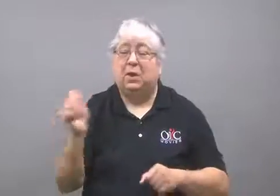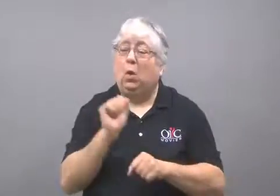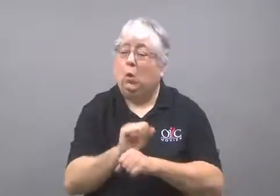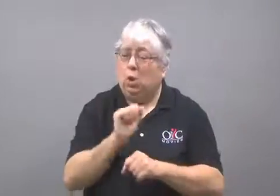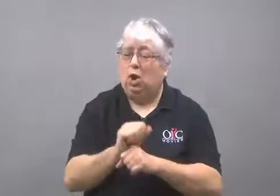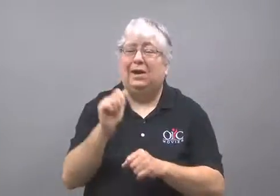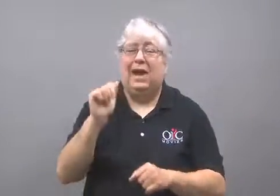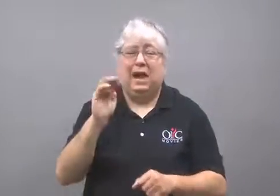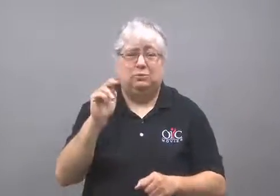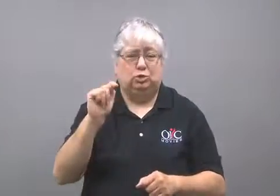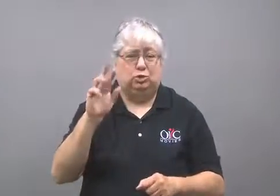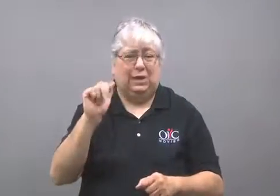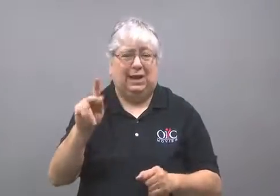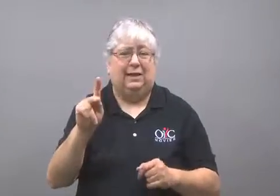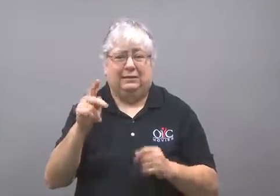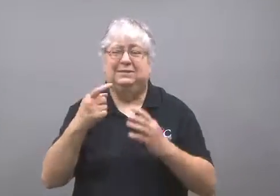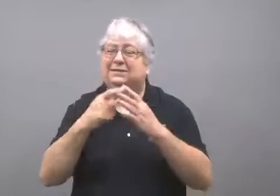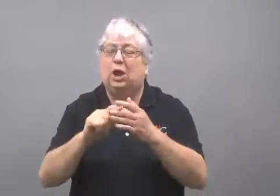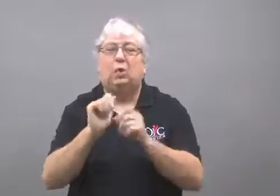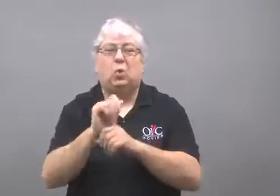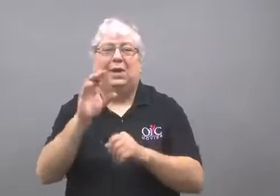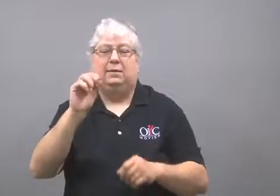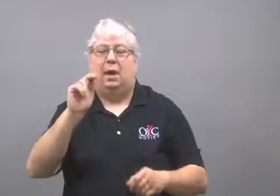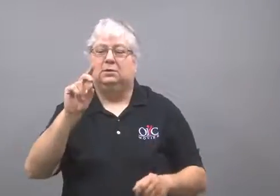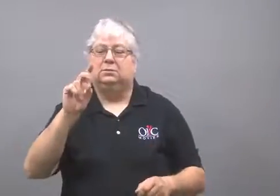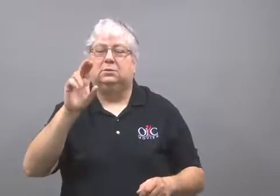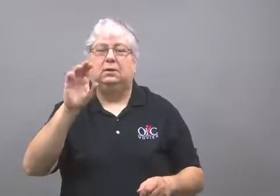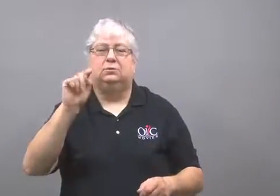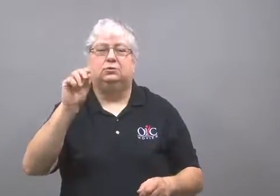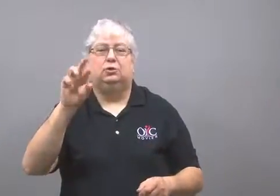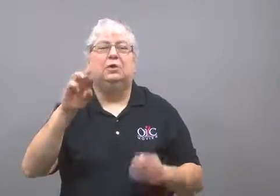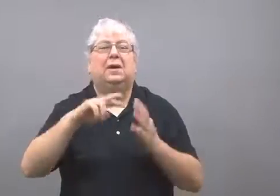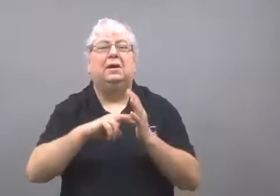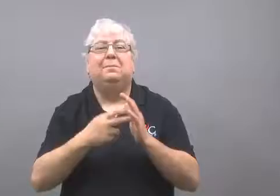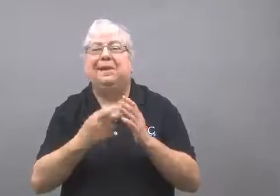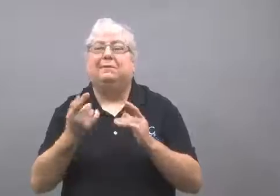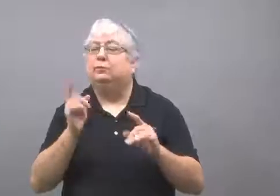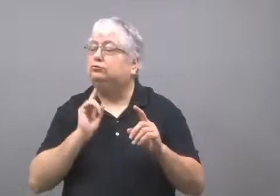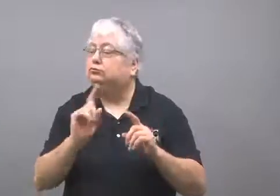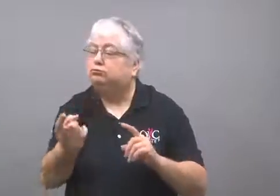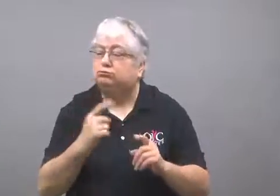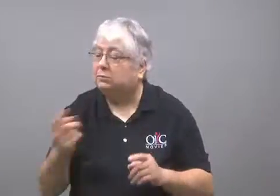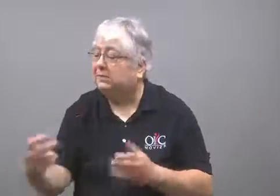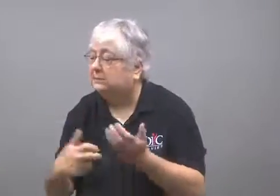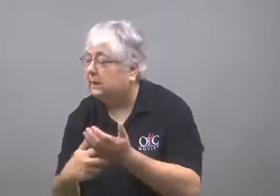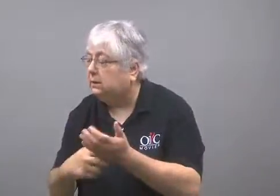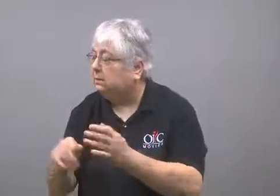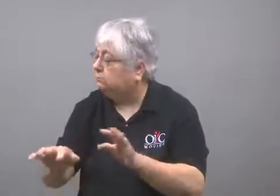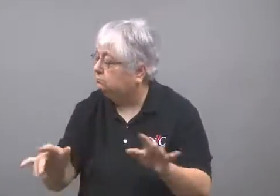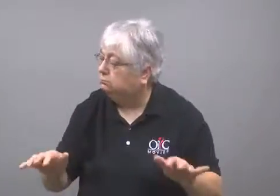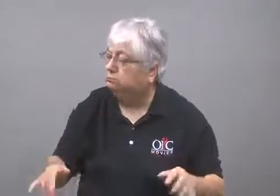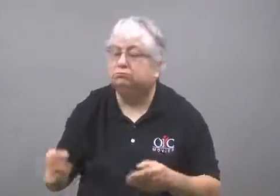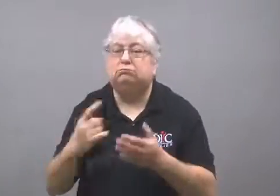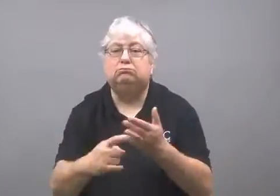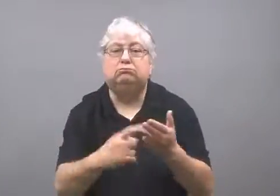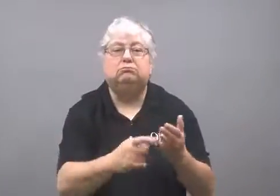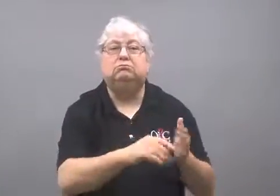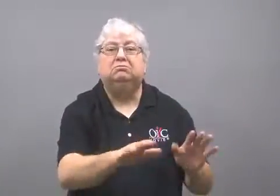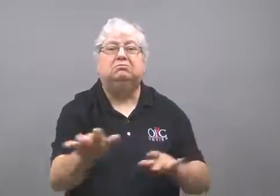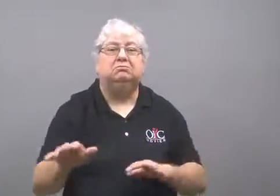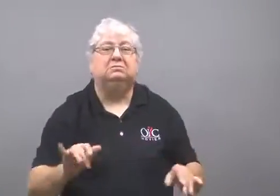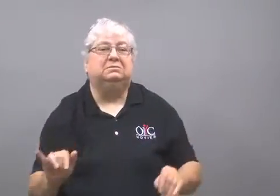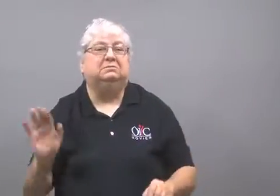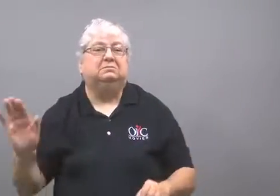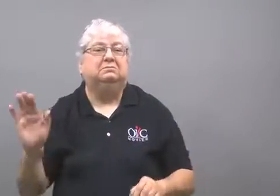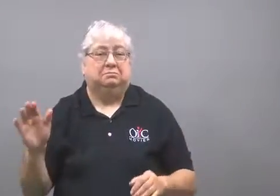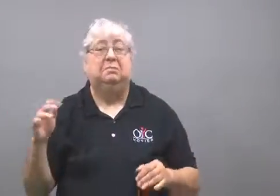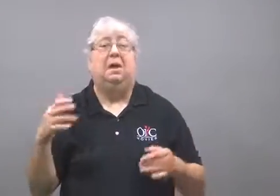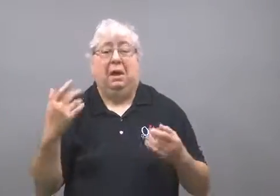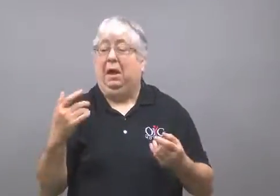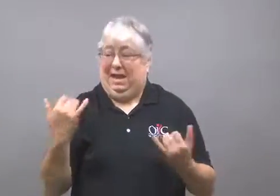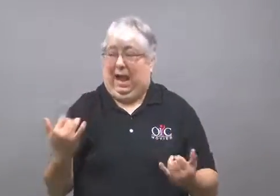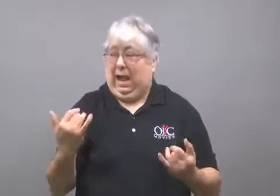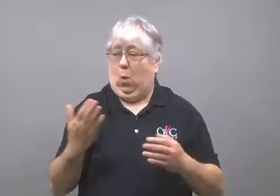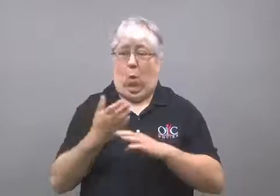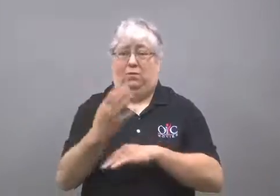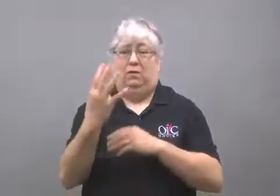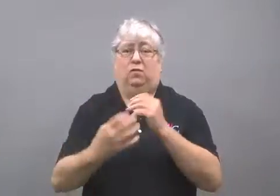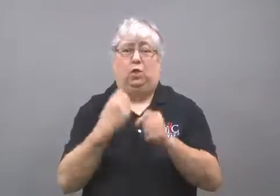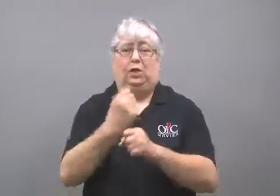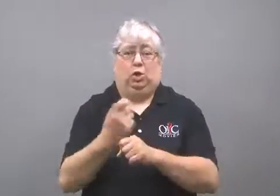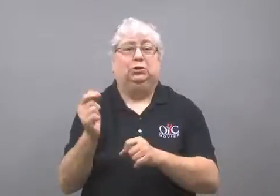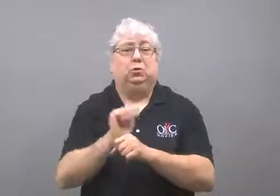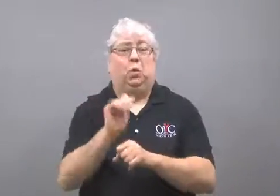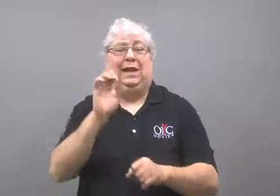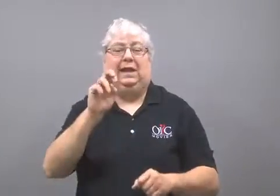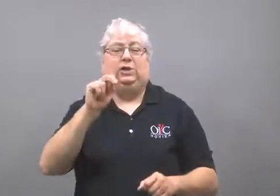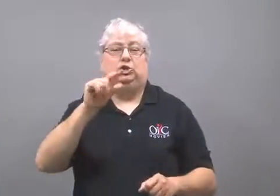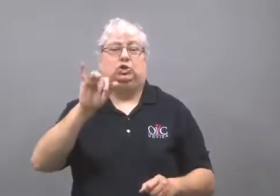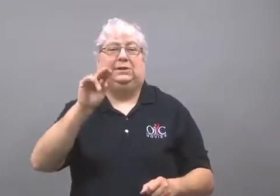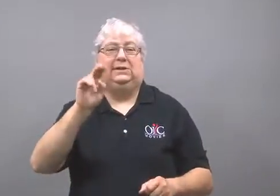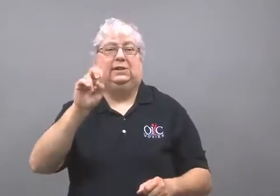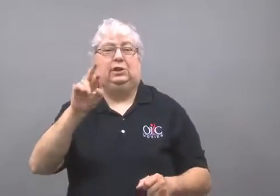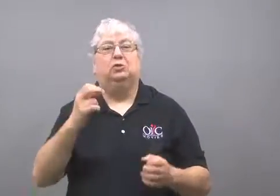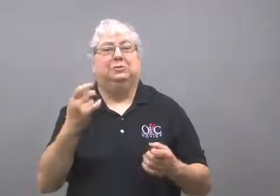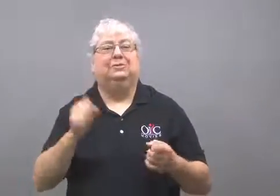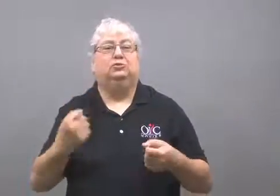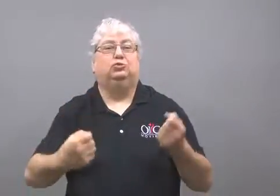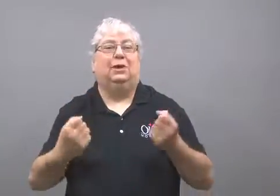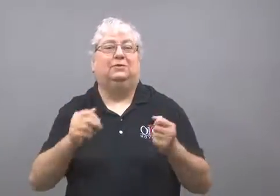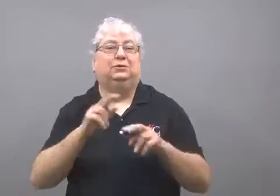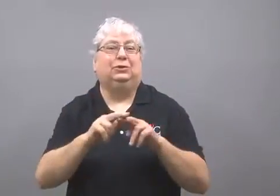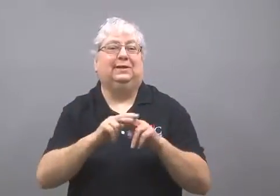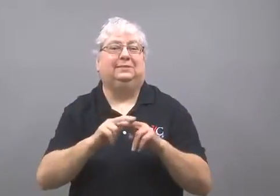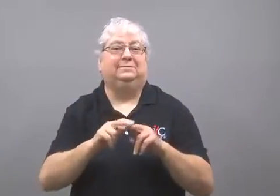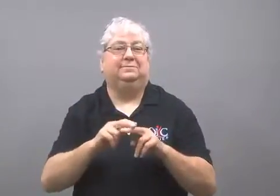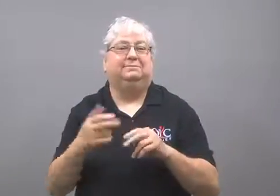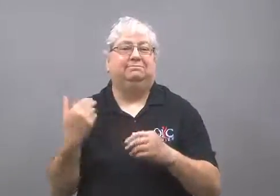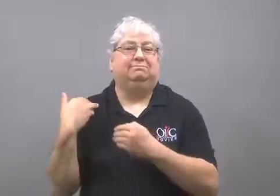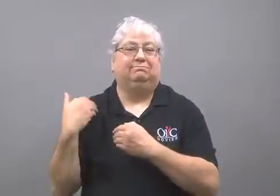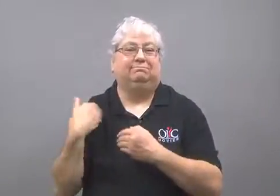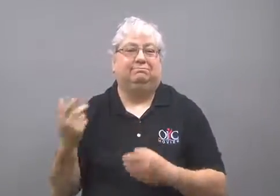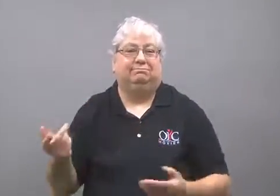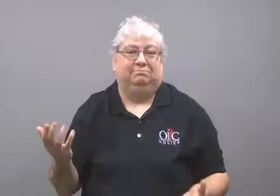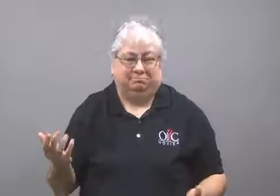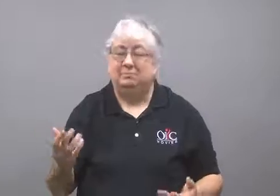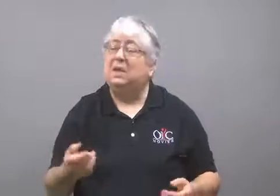He started out at Amtrak as a conductor, and had been an engineer for over four years.